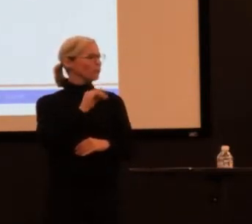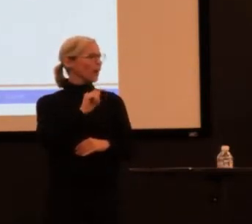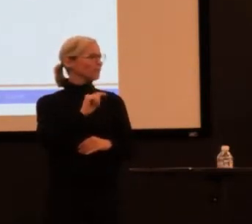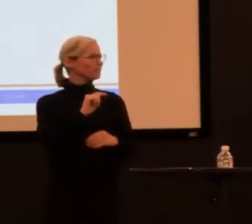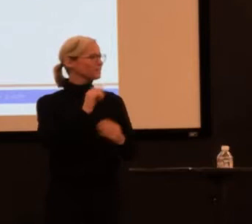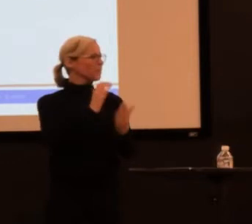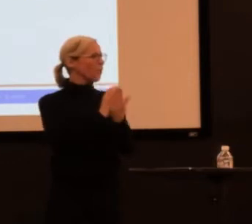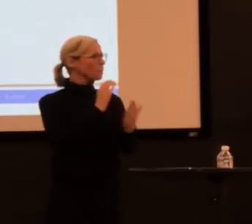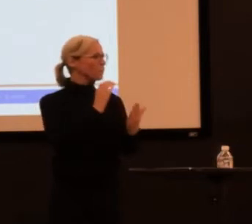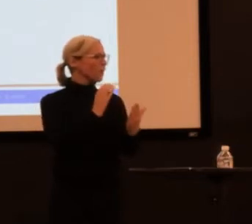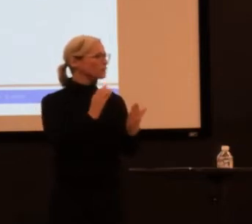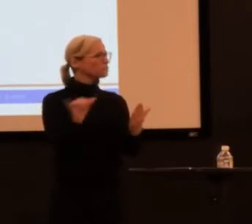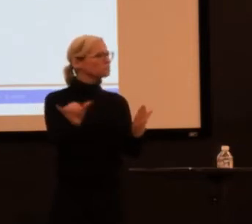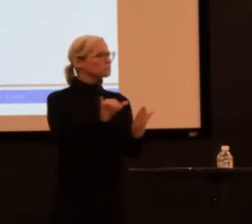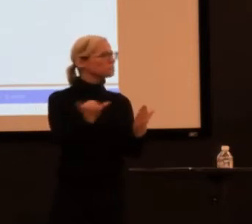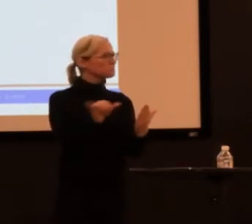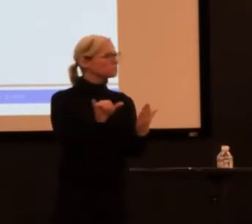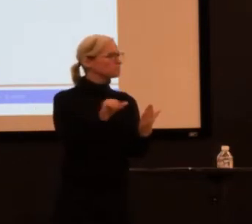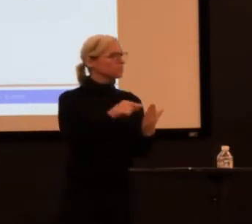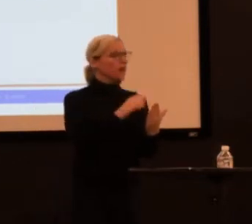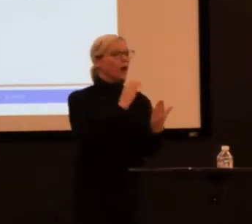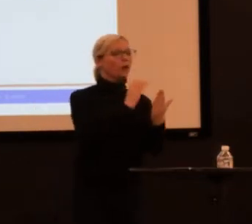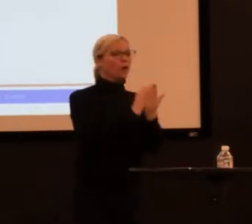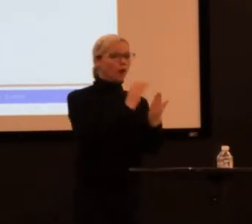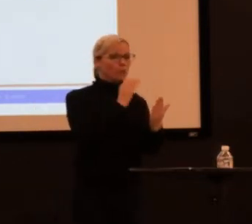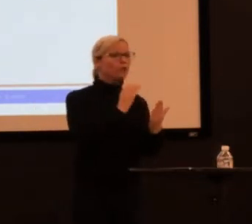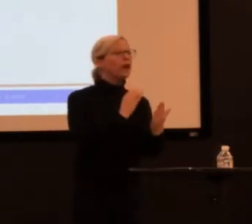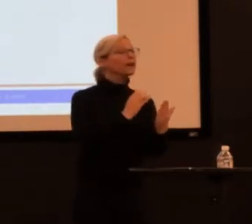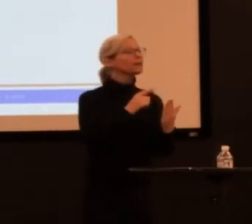A copyright applies to what we call works of expression